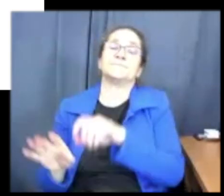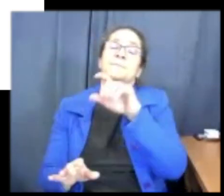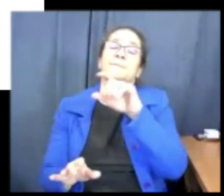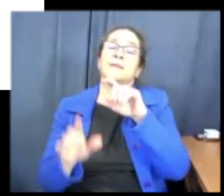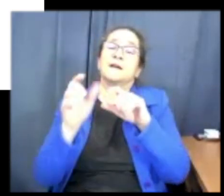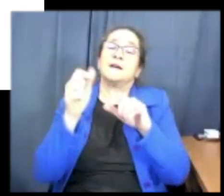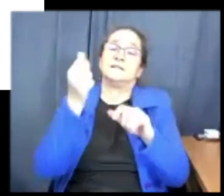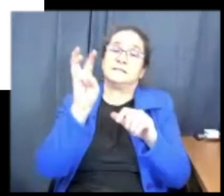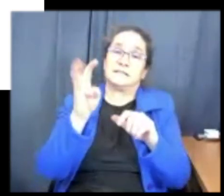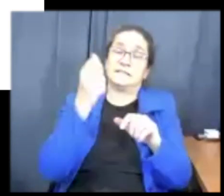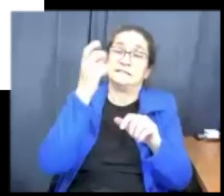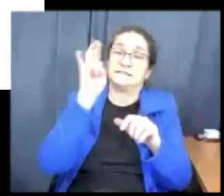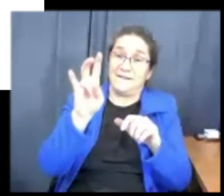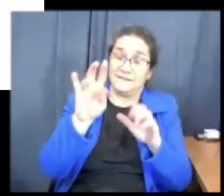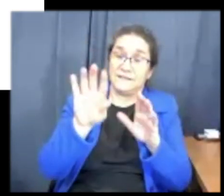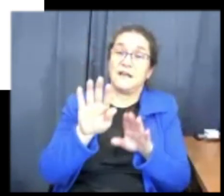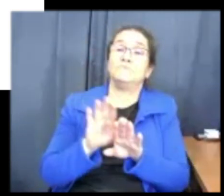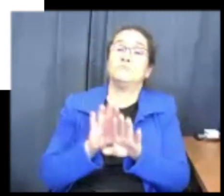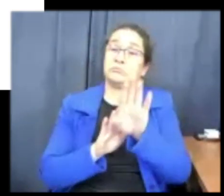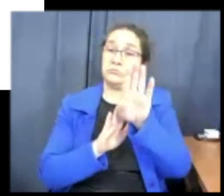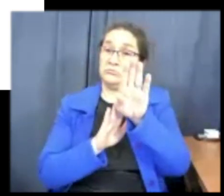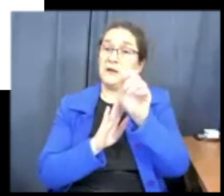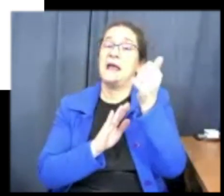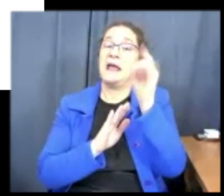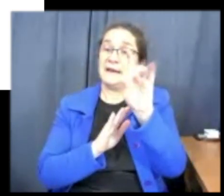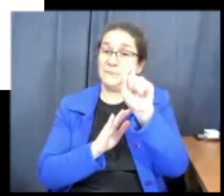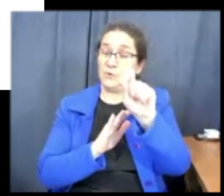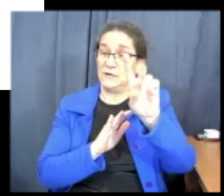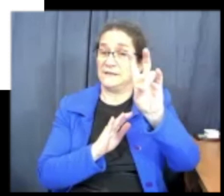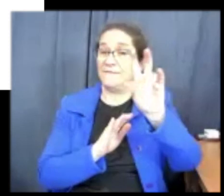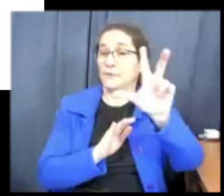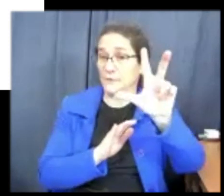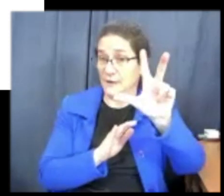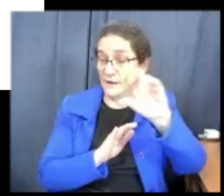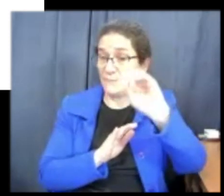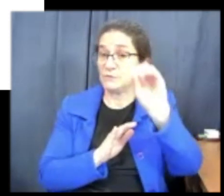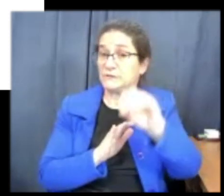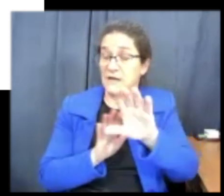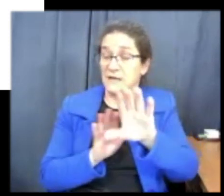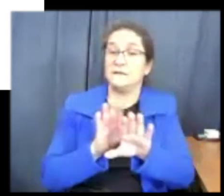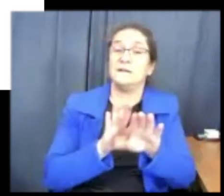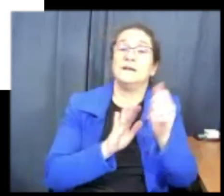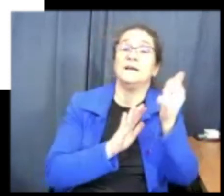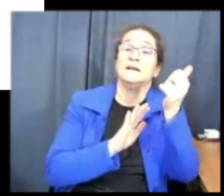that rate increases to 18.73% and in 17-18 the reading